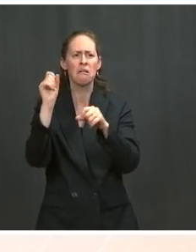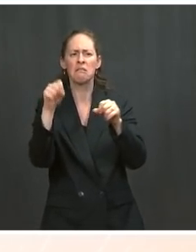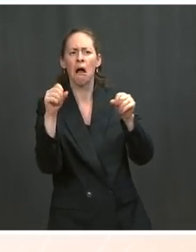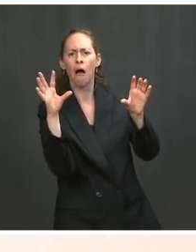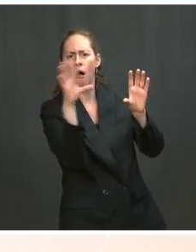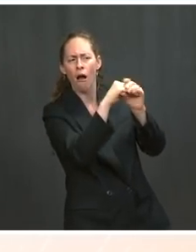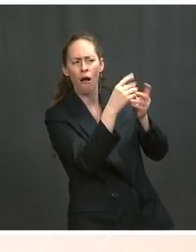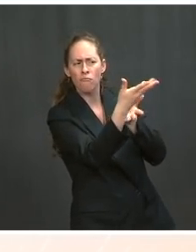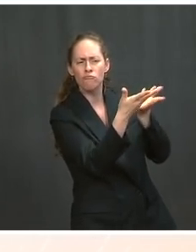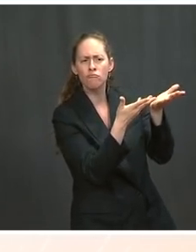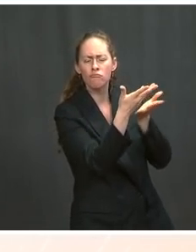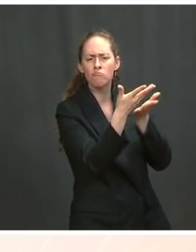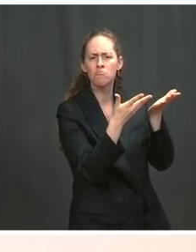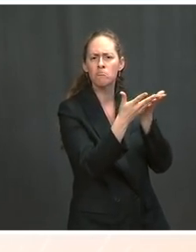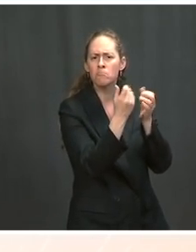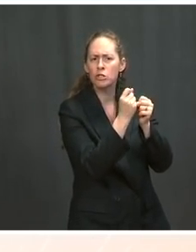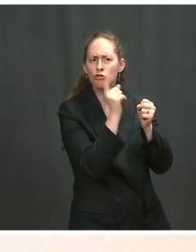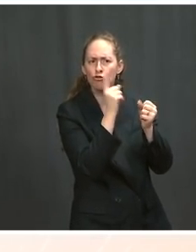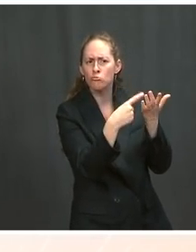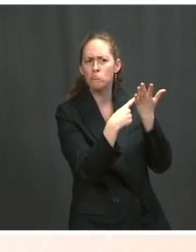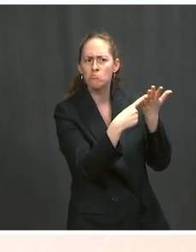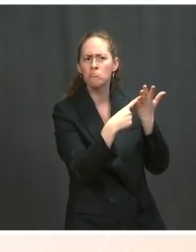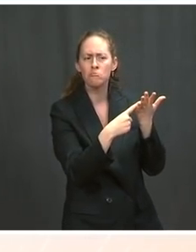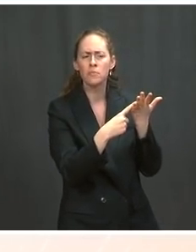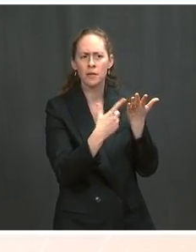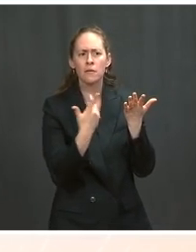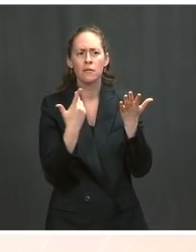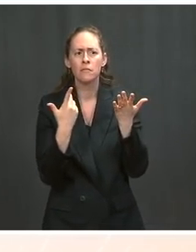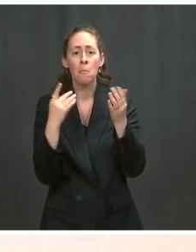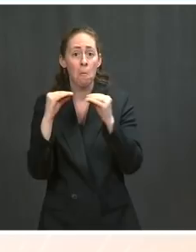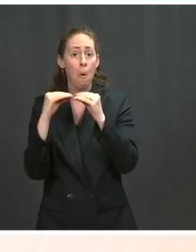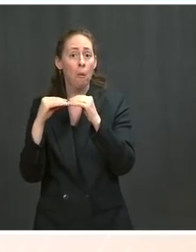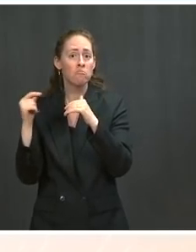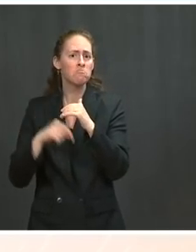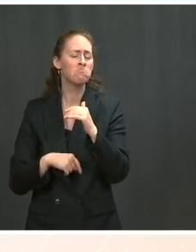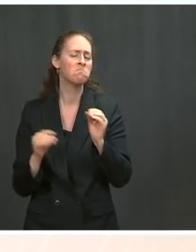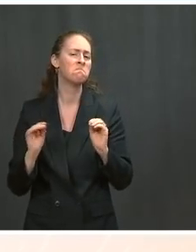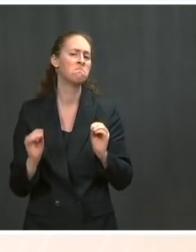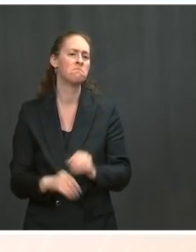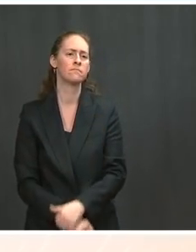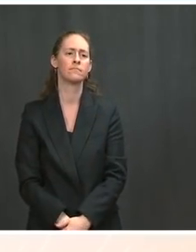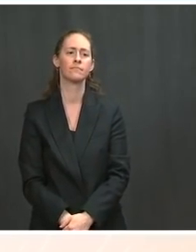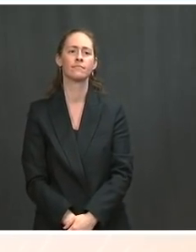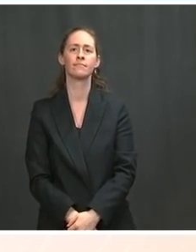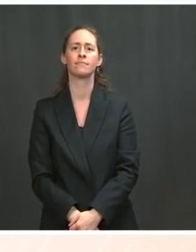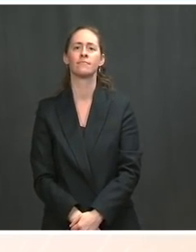So I don't have anything to preview on that front. Go ahead, in the back. The Press: We've heard repeatedly,